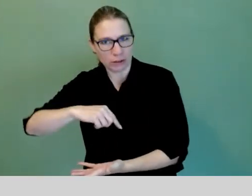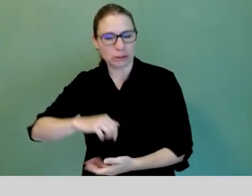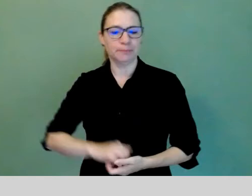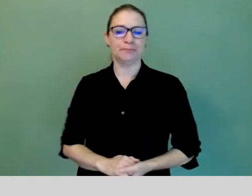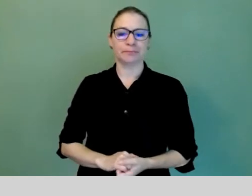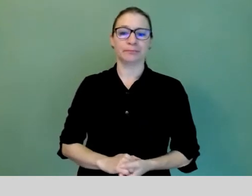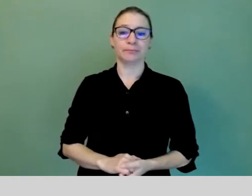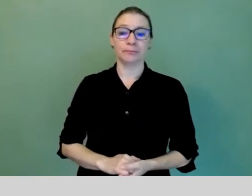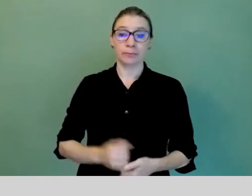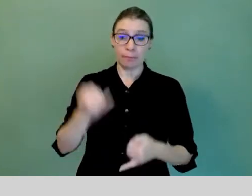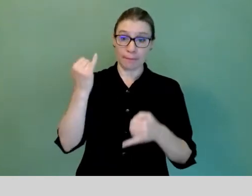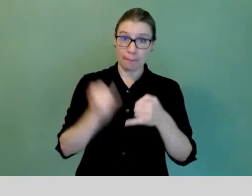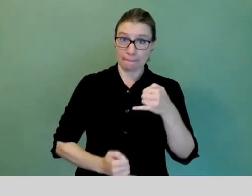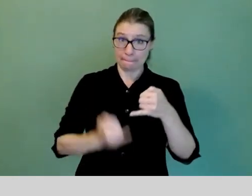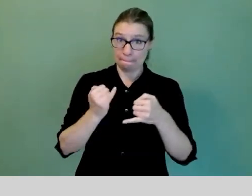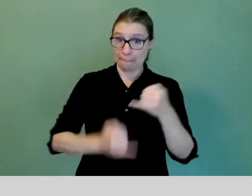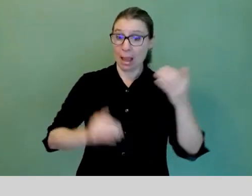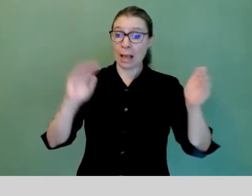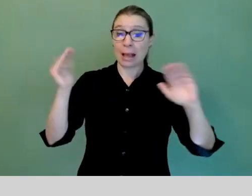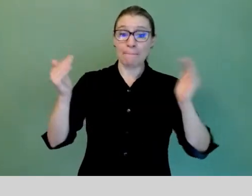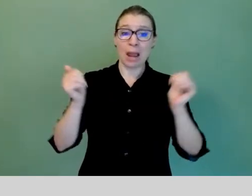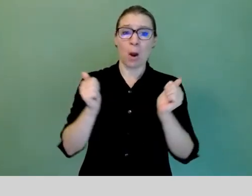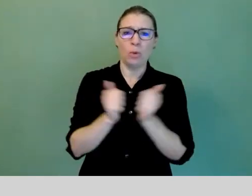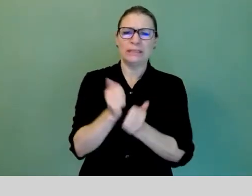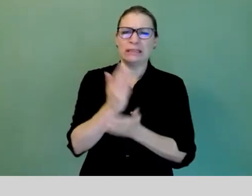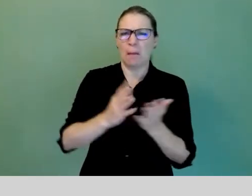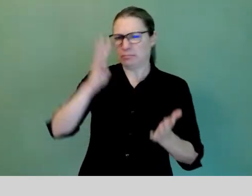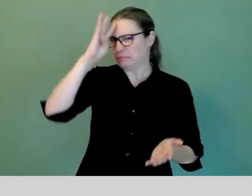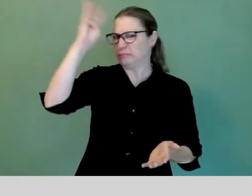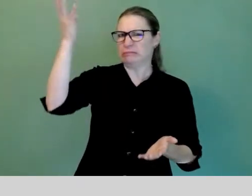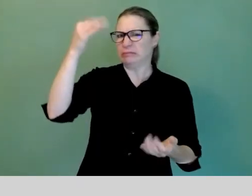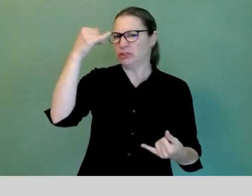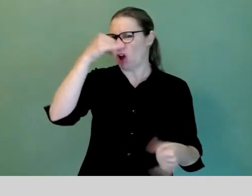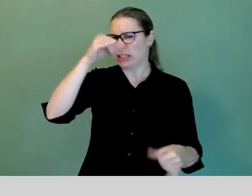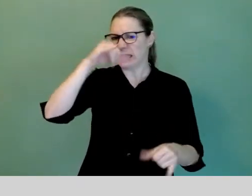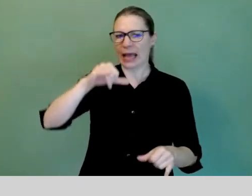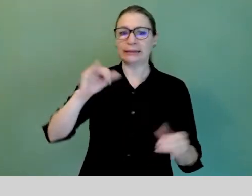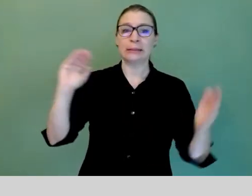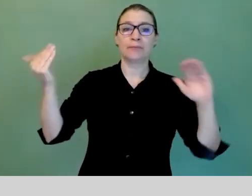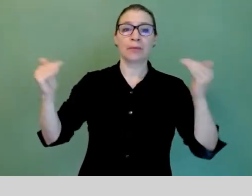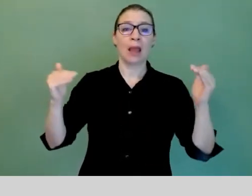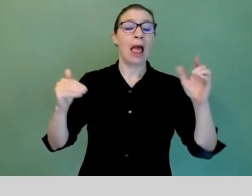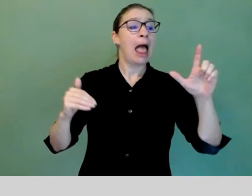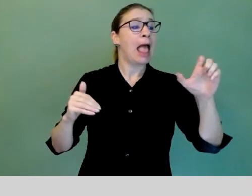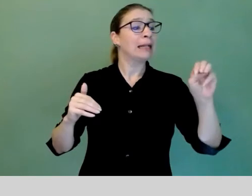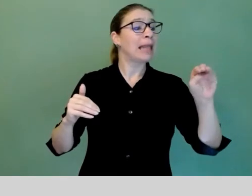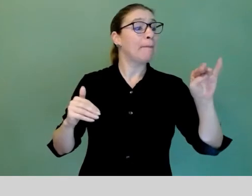And finally, to compare it to some nonsense, compare it against the string lemons